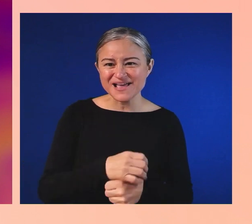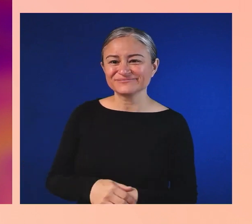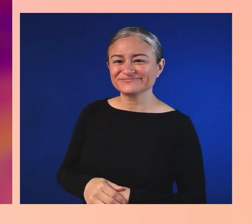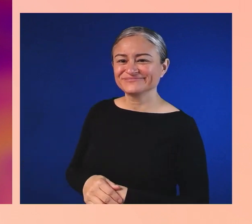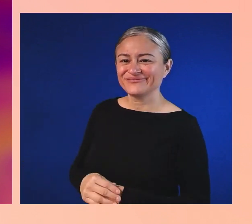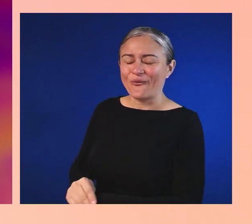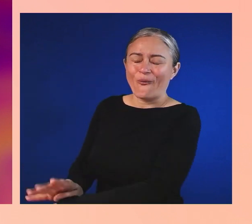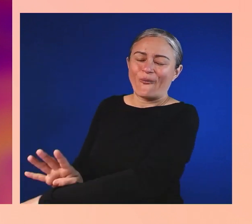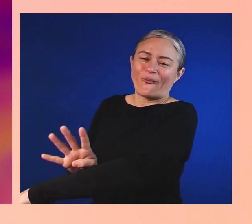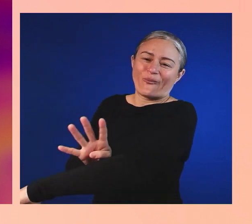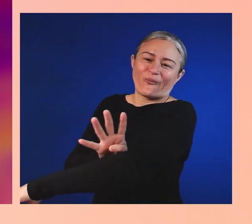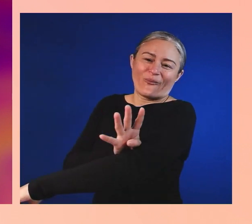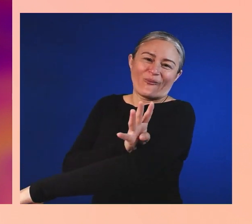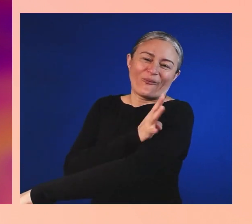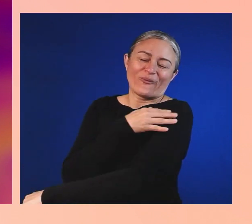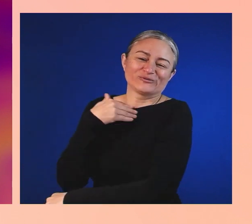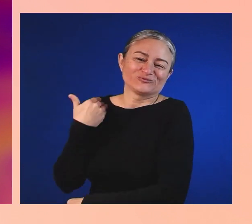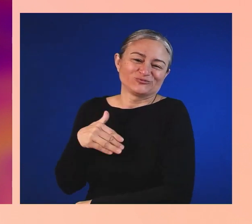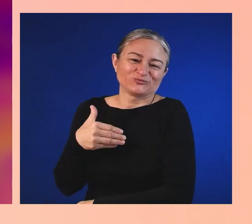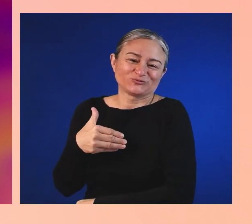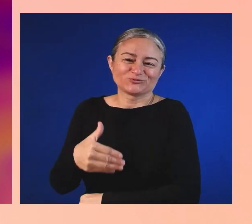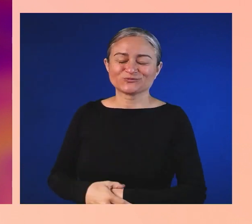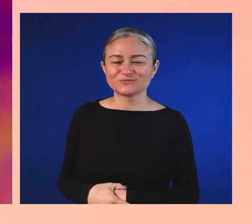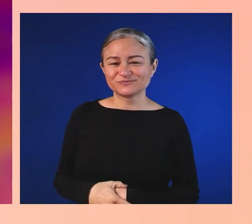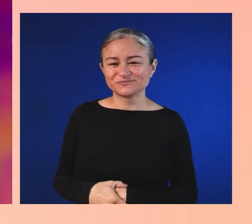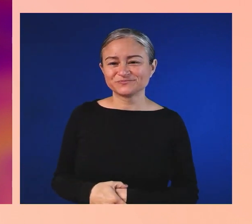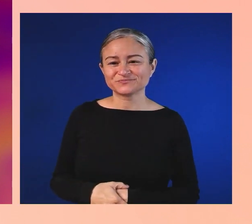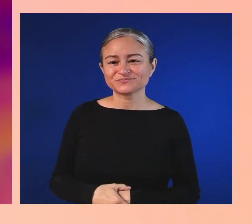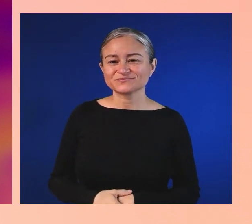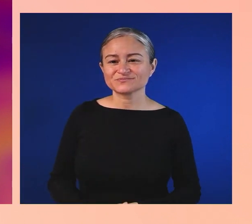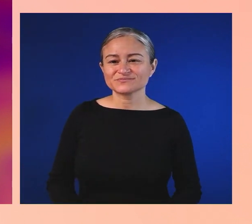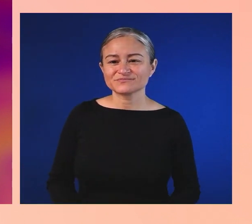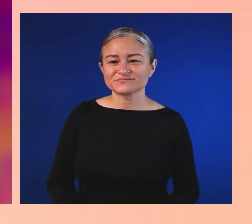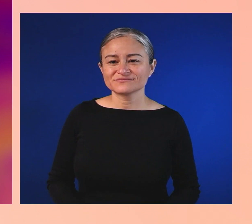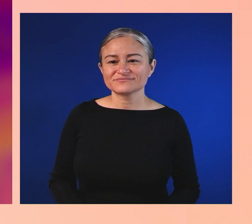I think it definitely starts in education,